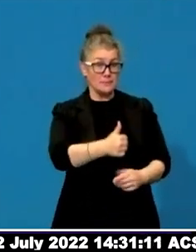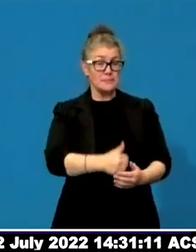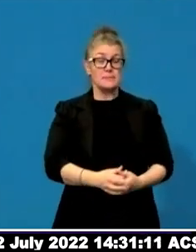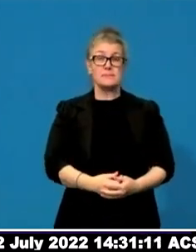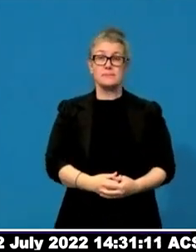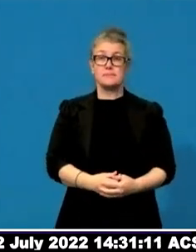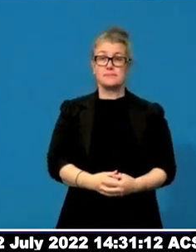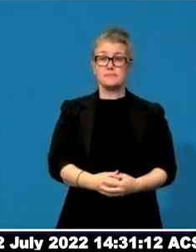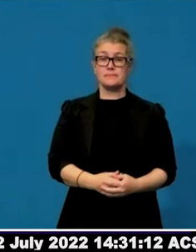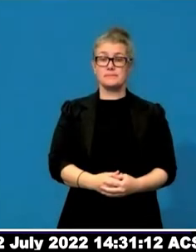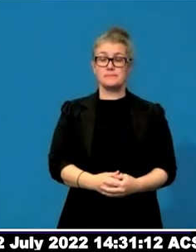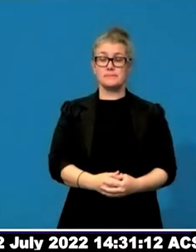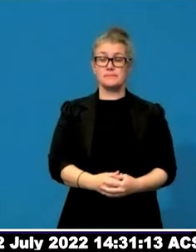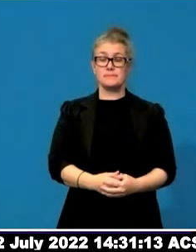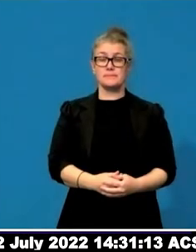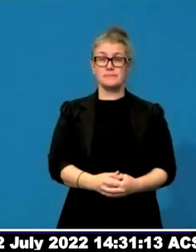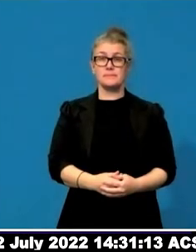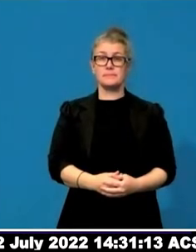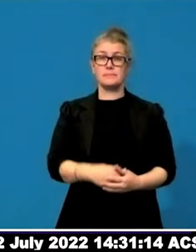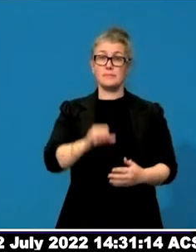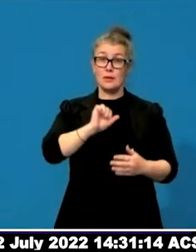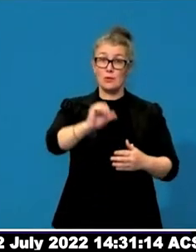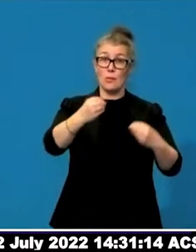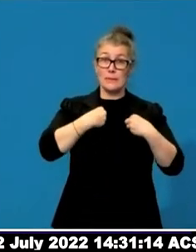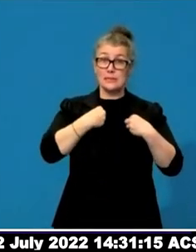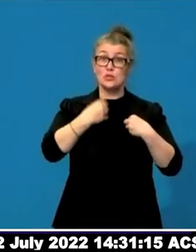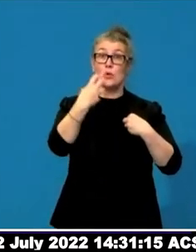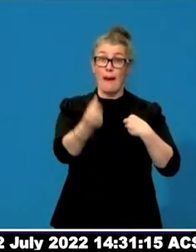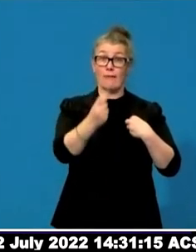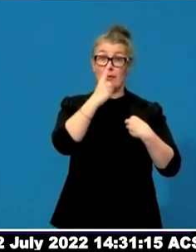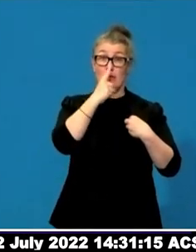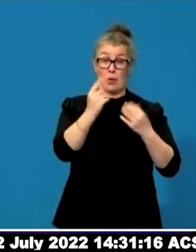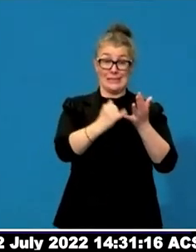Now, do you employ people in your business? Yes, I do. And how many in total?